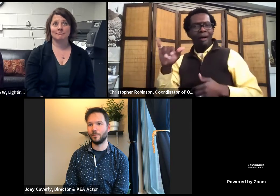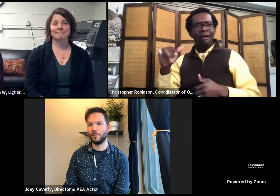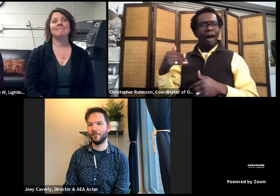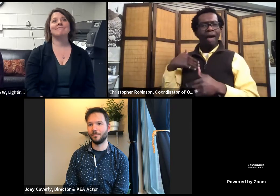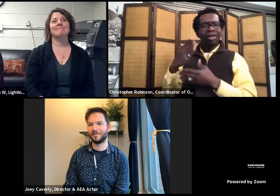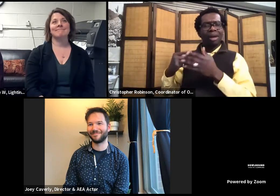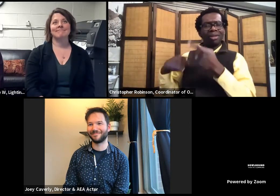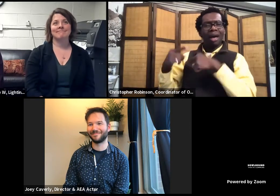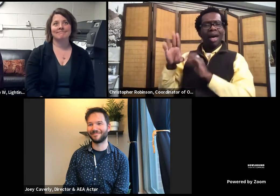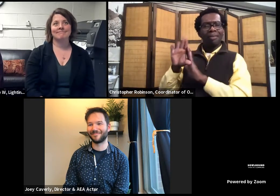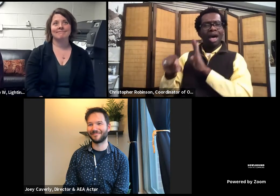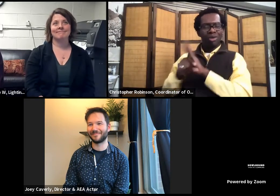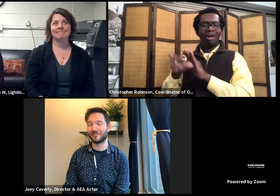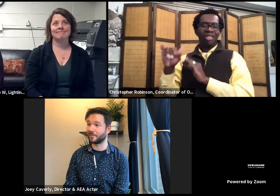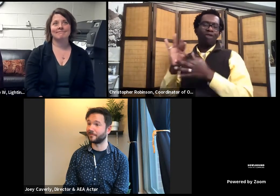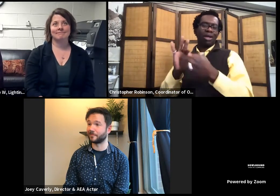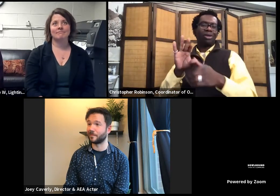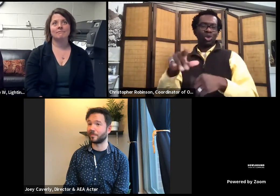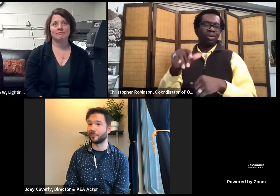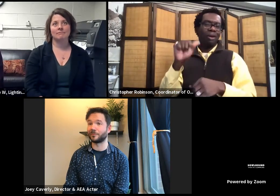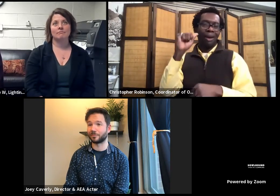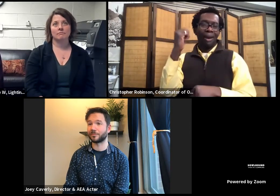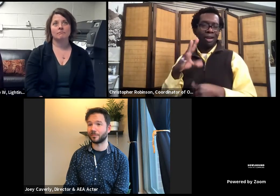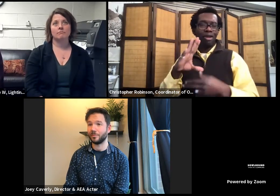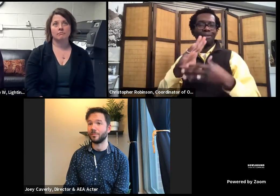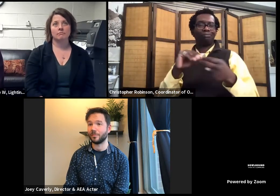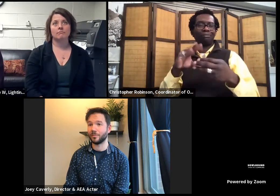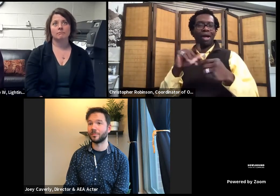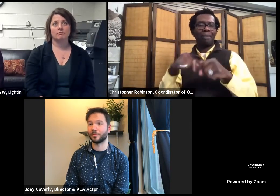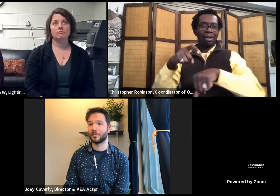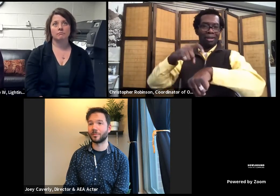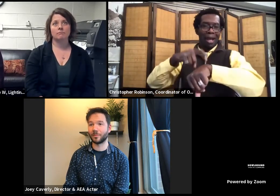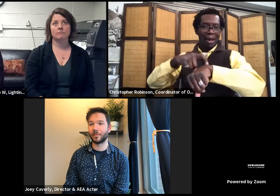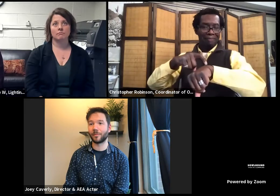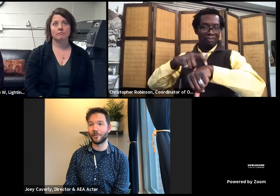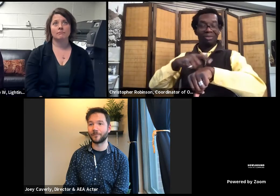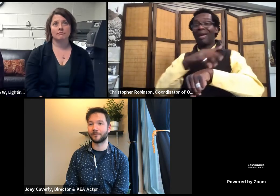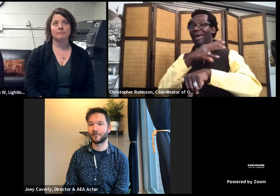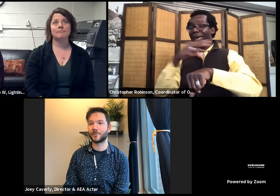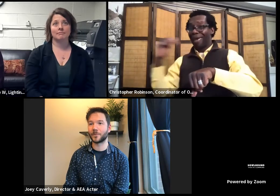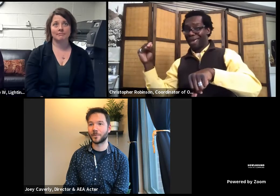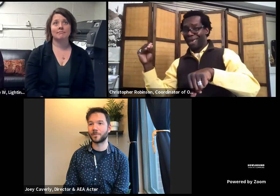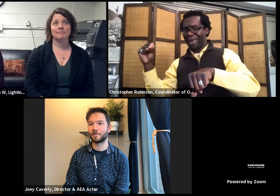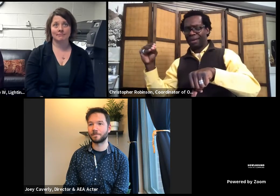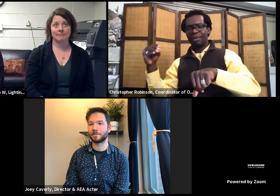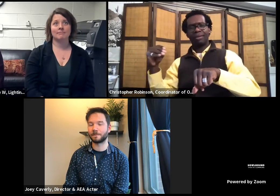During the production they start to learn and by the end they're a little bit better, but why not take time to learn ahead of time?